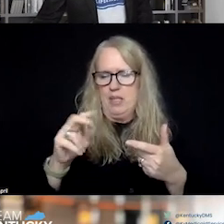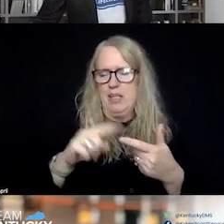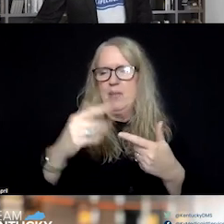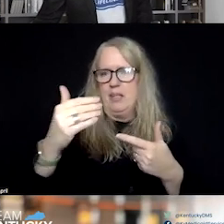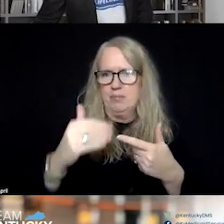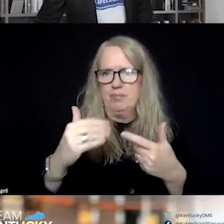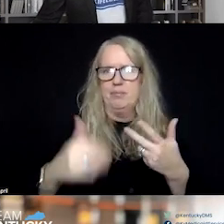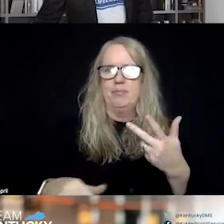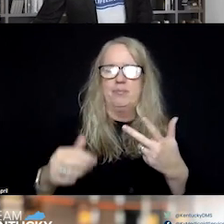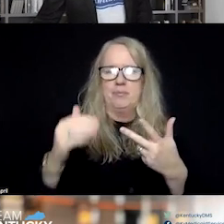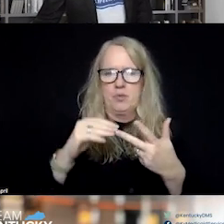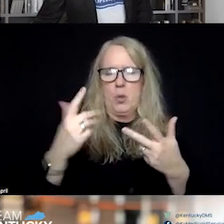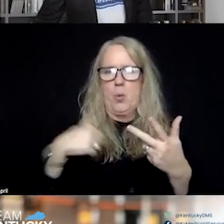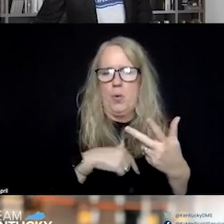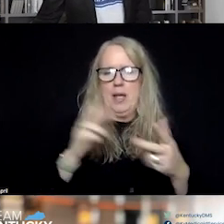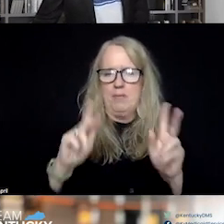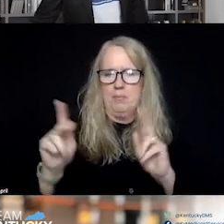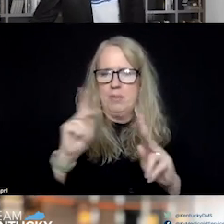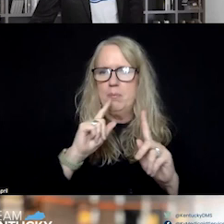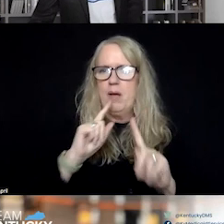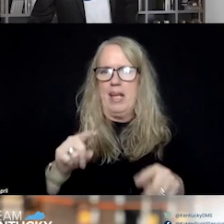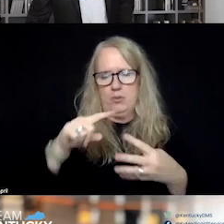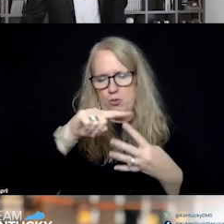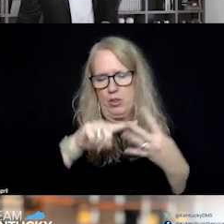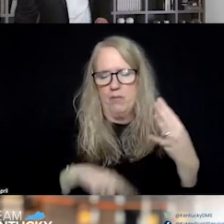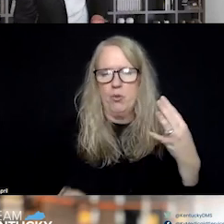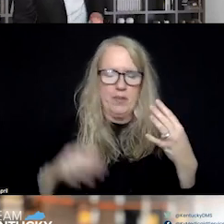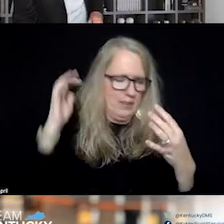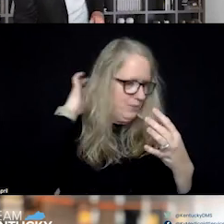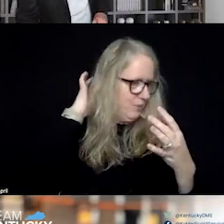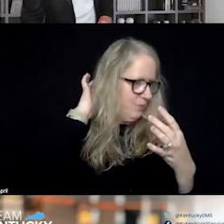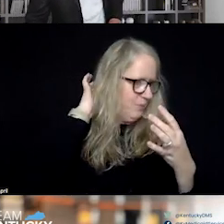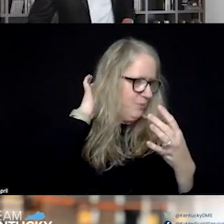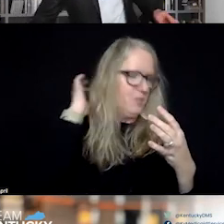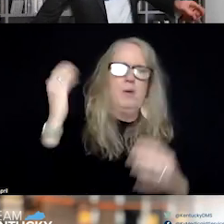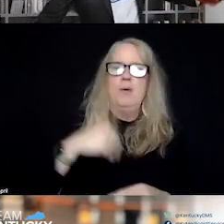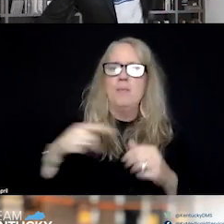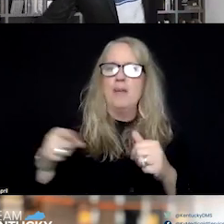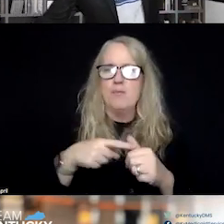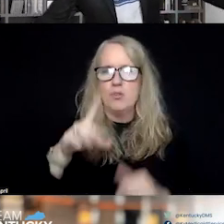BUT WE HAVE PEOPLE ANSWERING ALL FOUR OF THESE. >> MY FIRST THOUGHT WAS TRAUMA ESPECIALLY